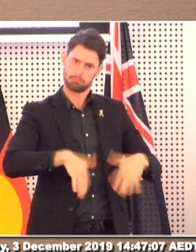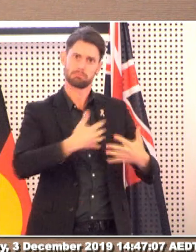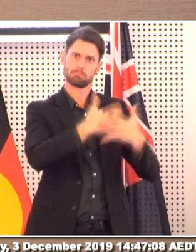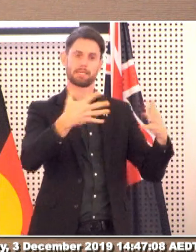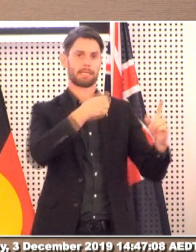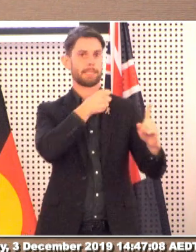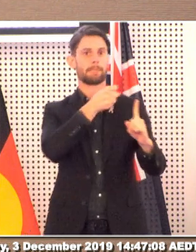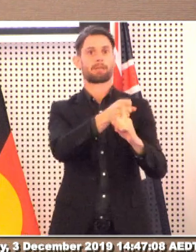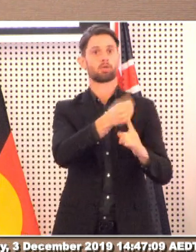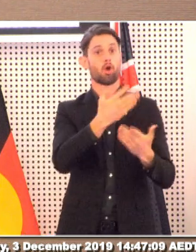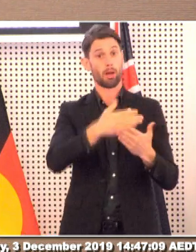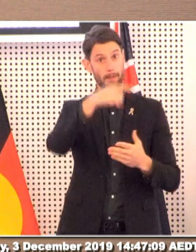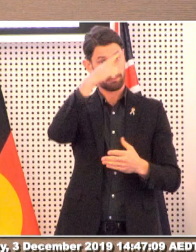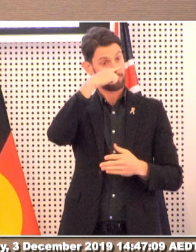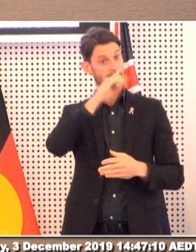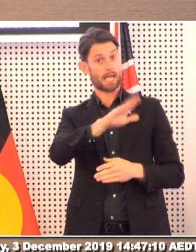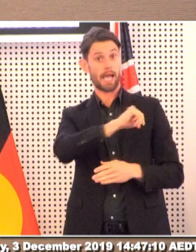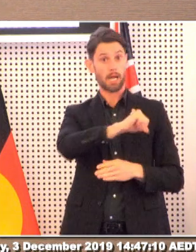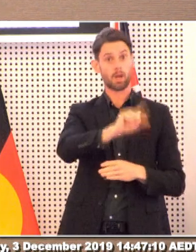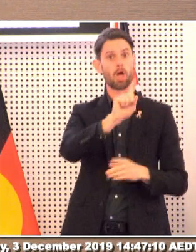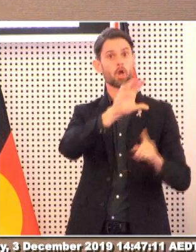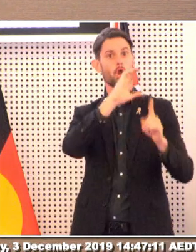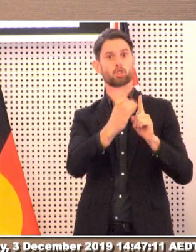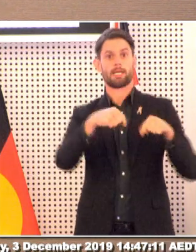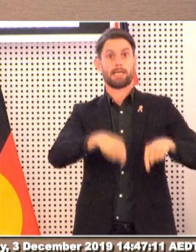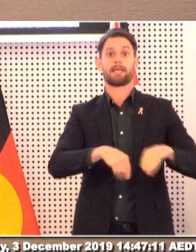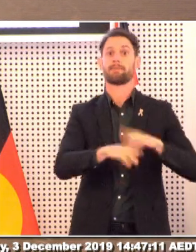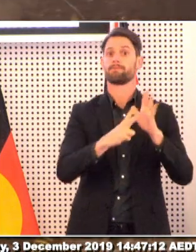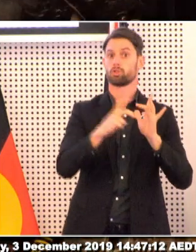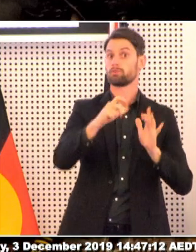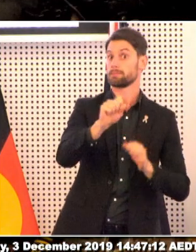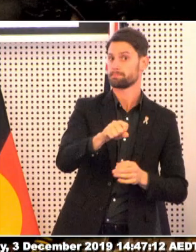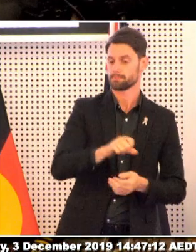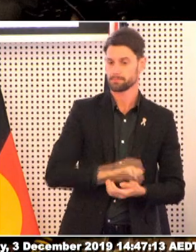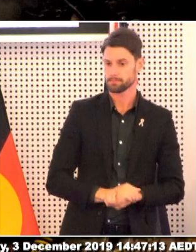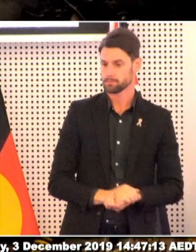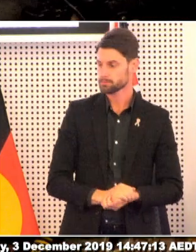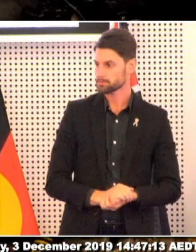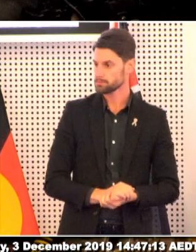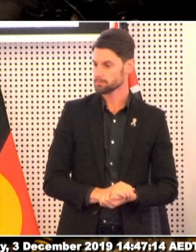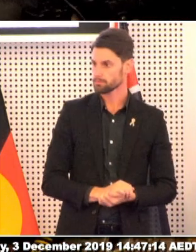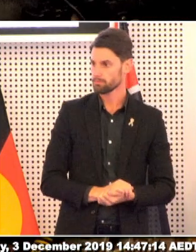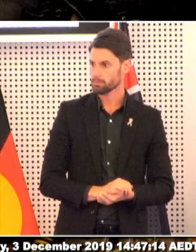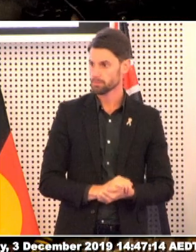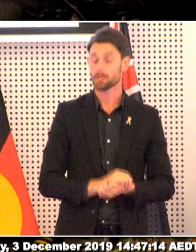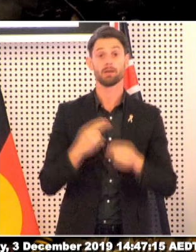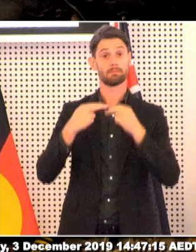human rights culture and landscape in Victoria. So given that the focus of the culture – of the Charter and culture